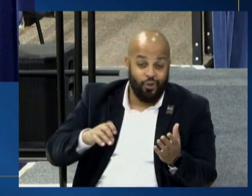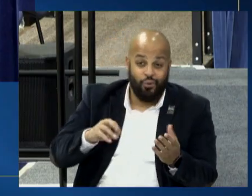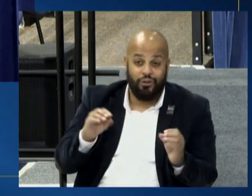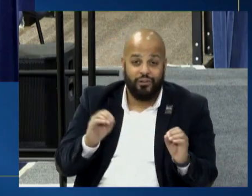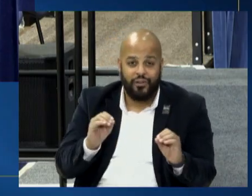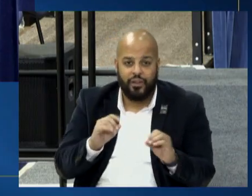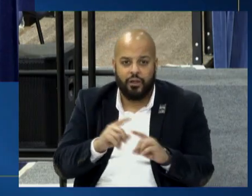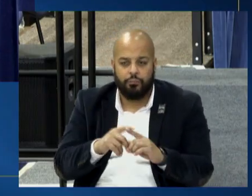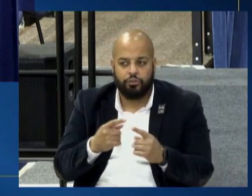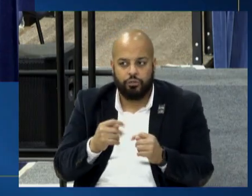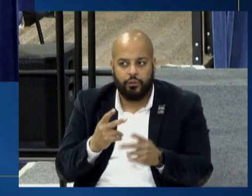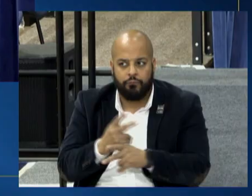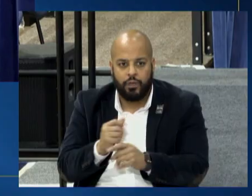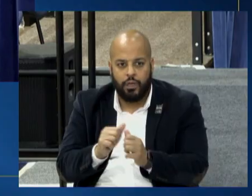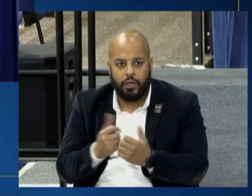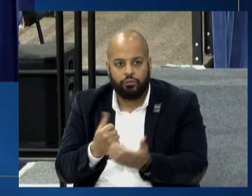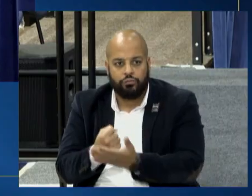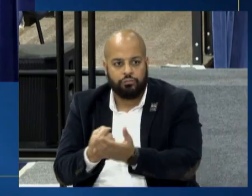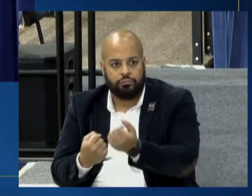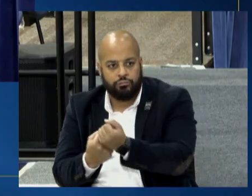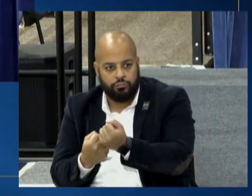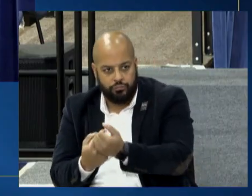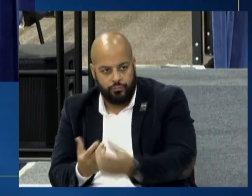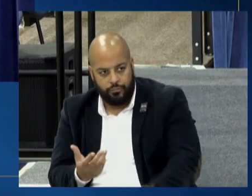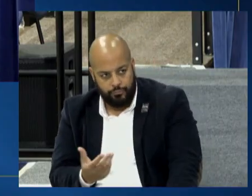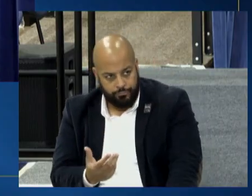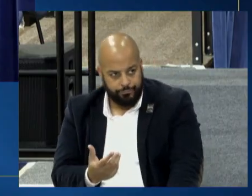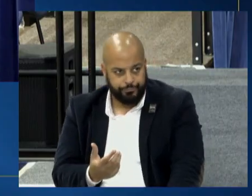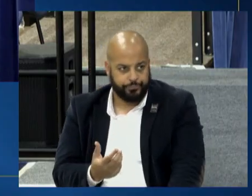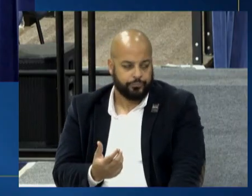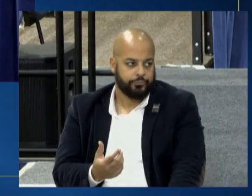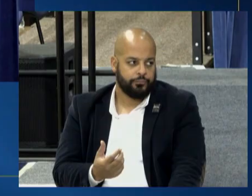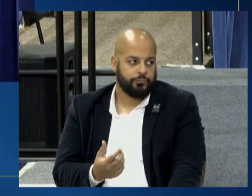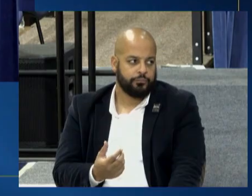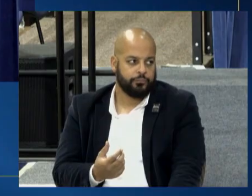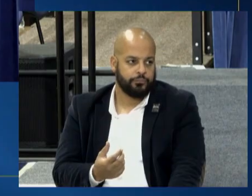in health equity. And so, I think ACTR is going to be one of those areas that helps,